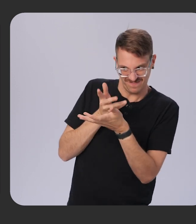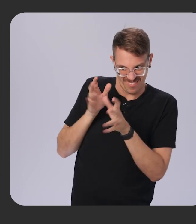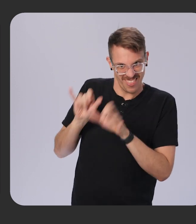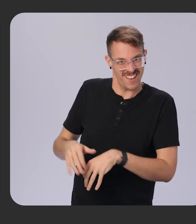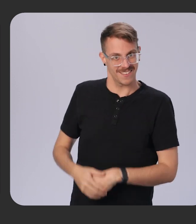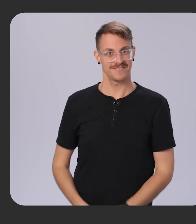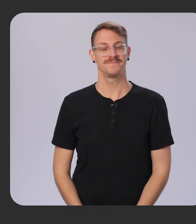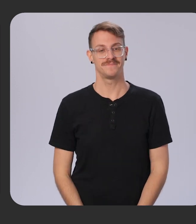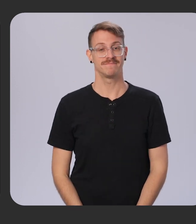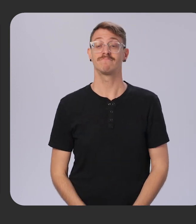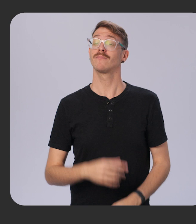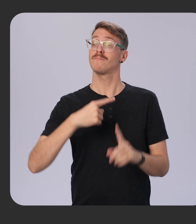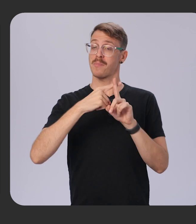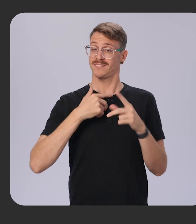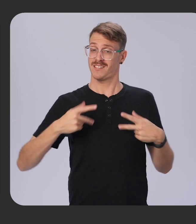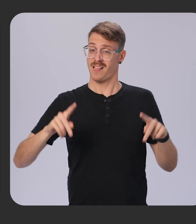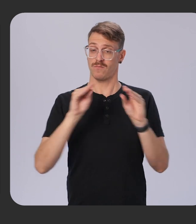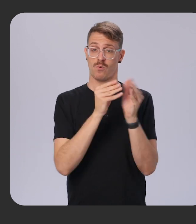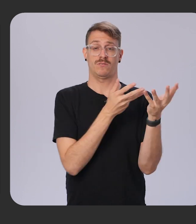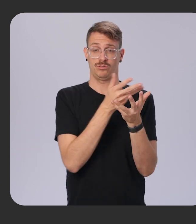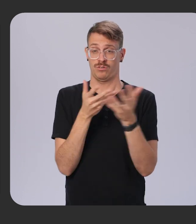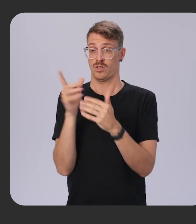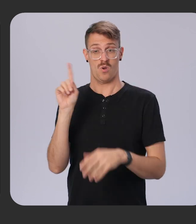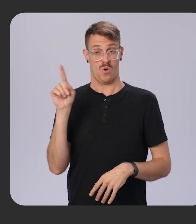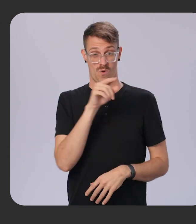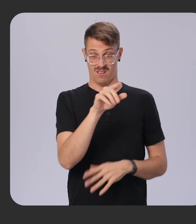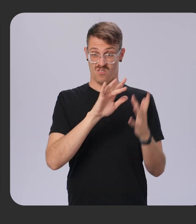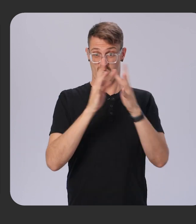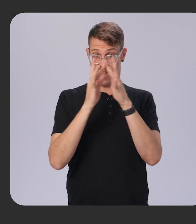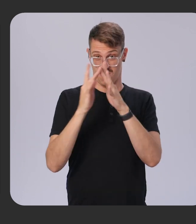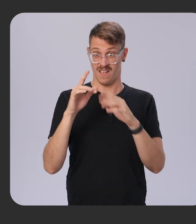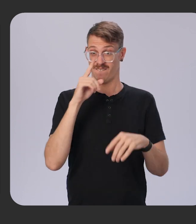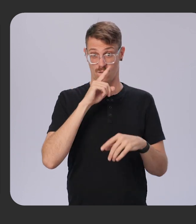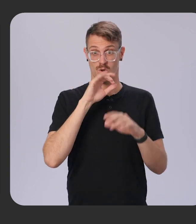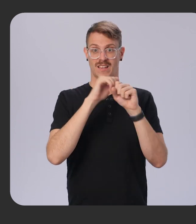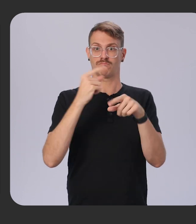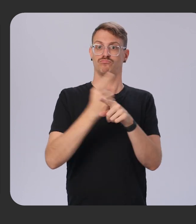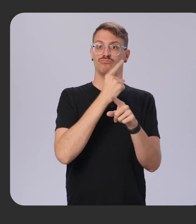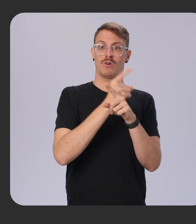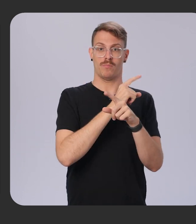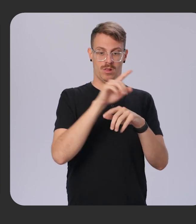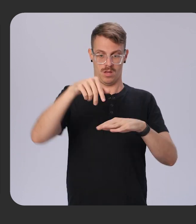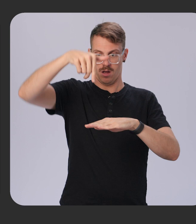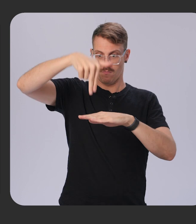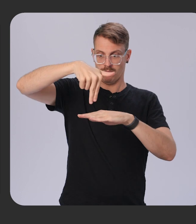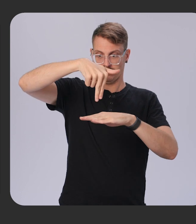This also enables interaction, where virtual objects can now properly follow the non-plane shapes of surfaces